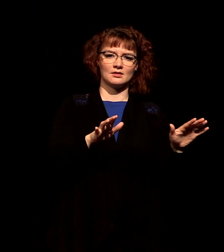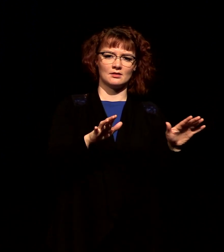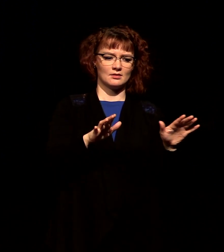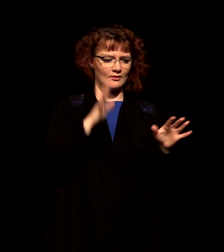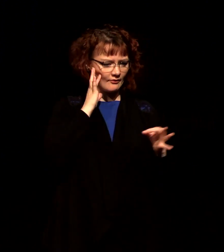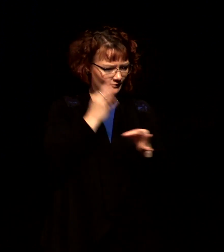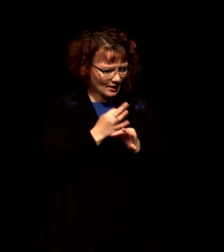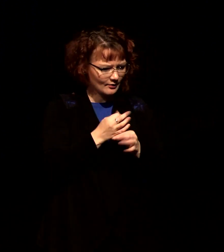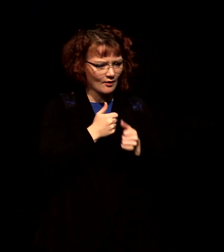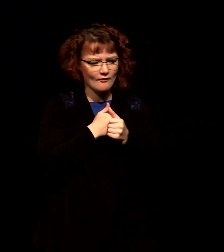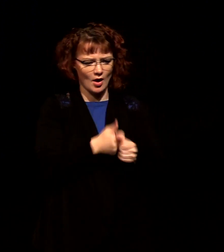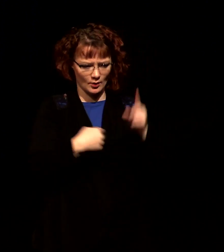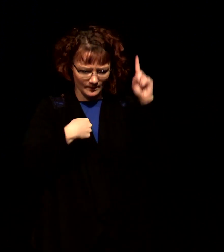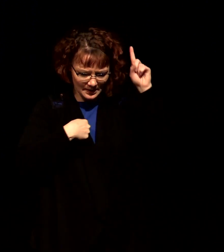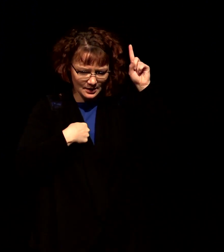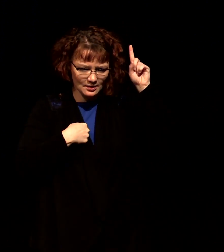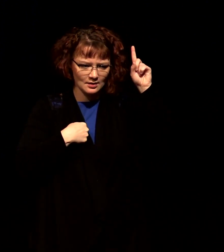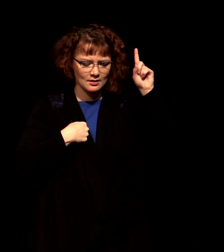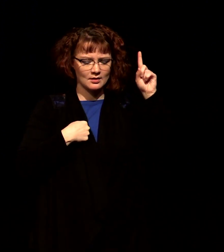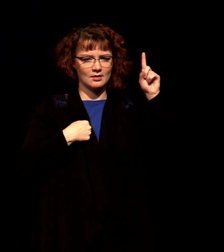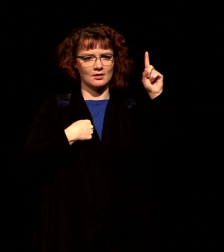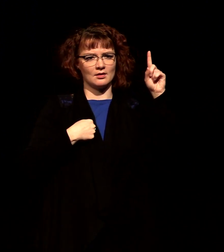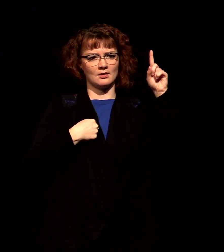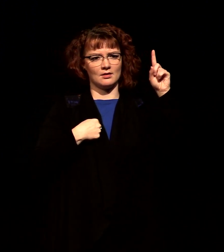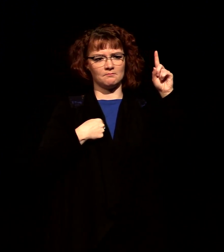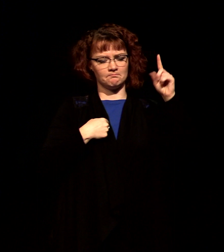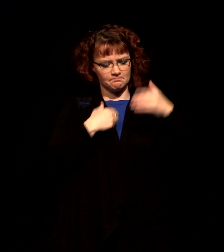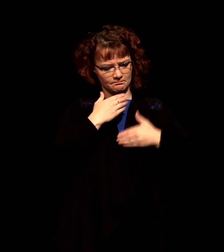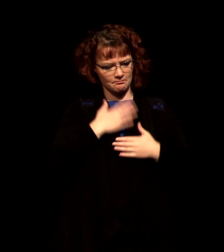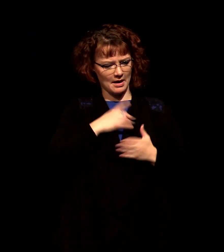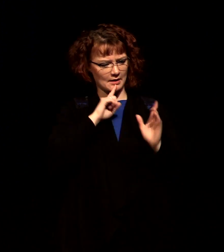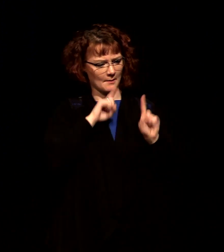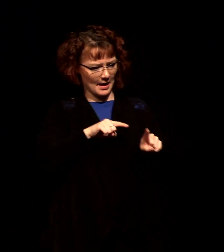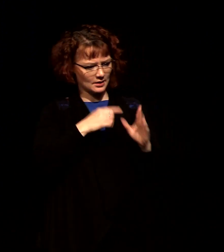people, that you're going to follow my commandments and my